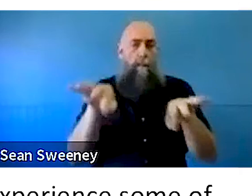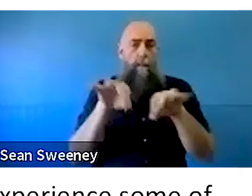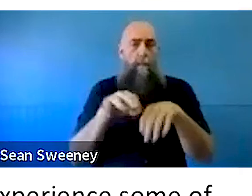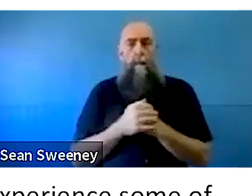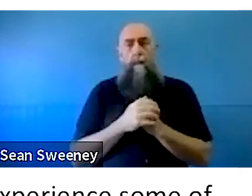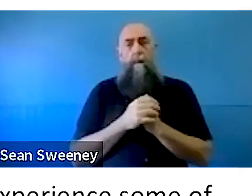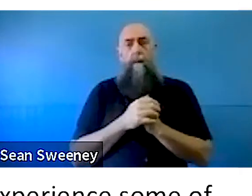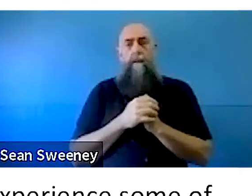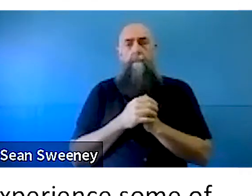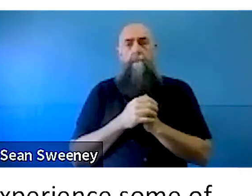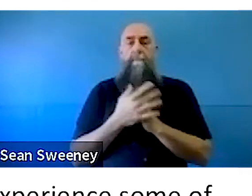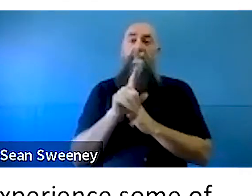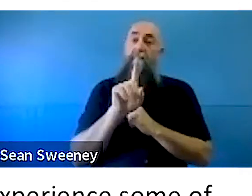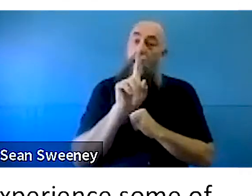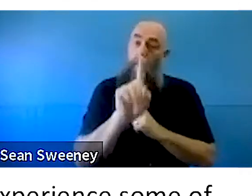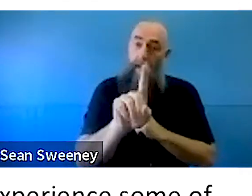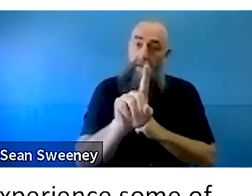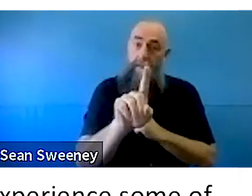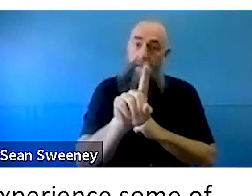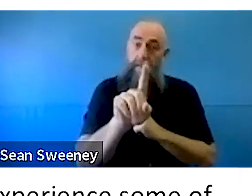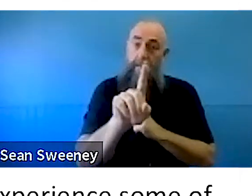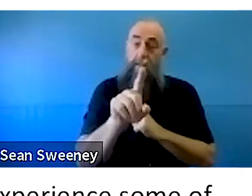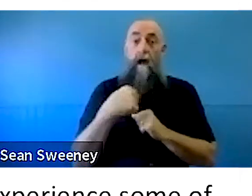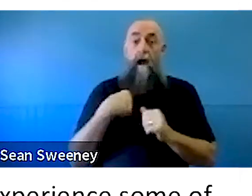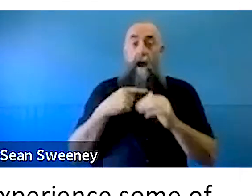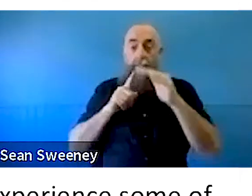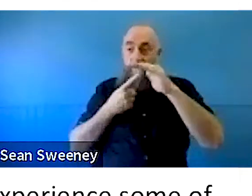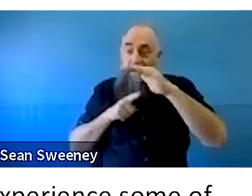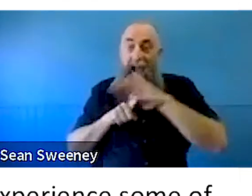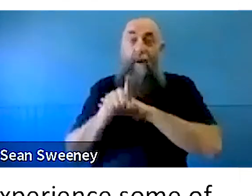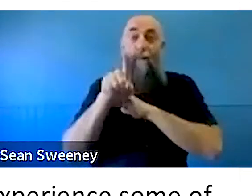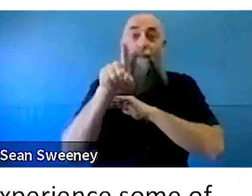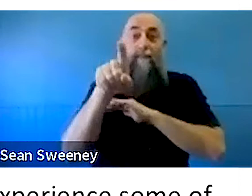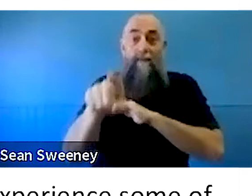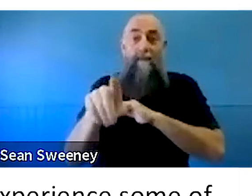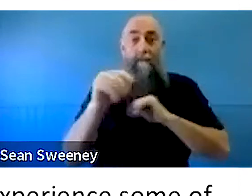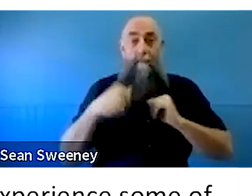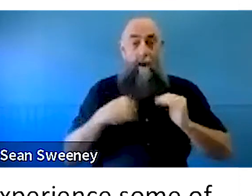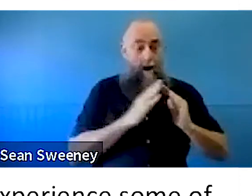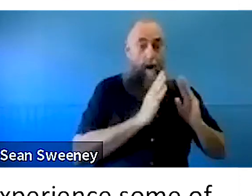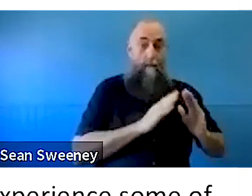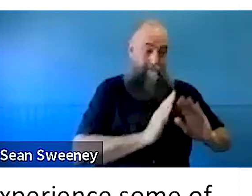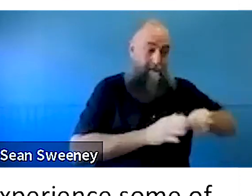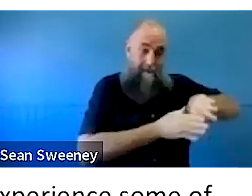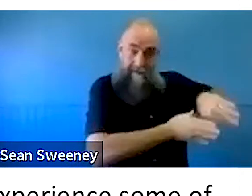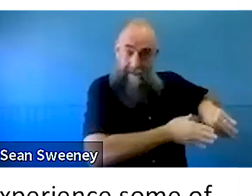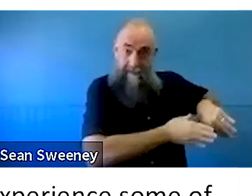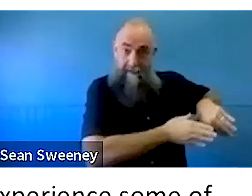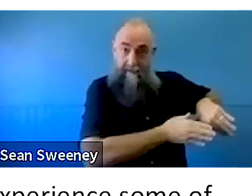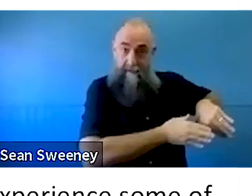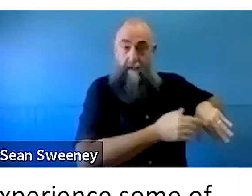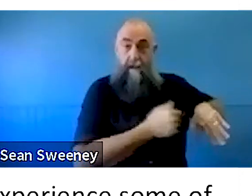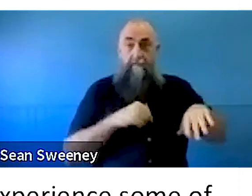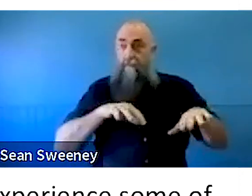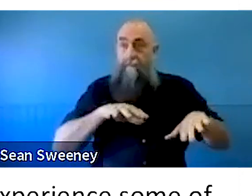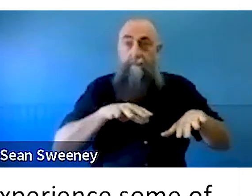When I'm out in a place that isn't adapted for me and hasn't bothered